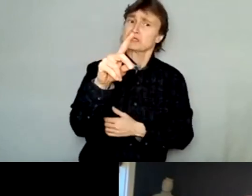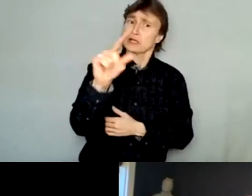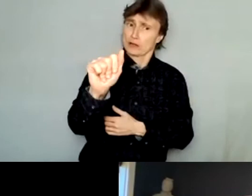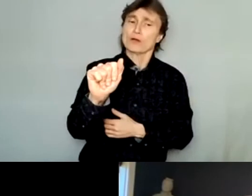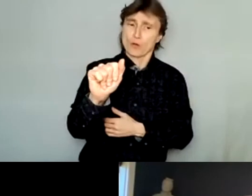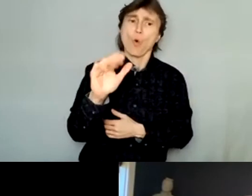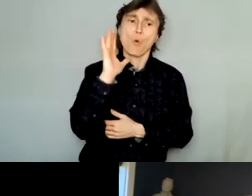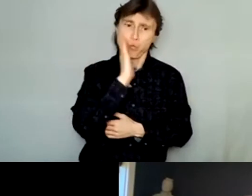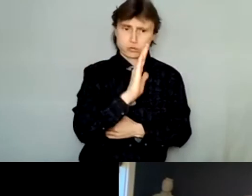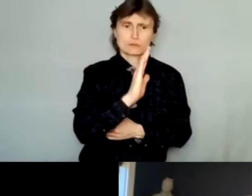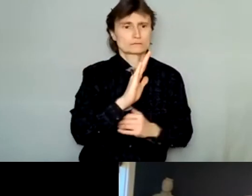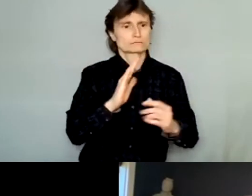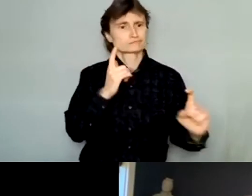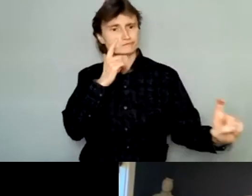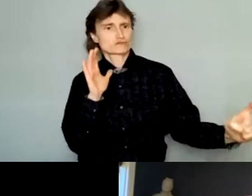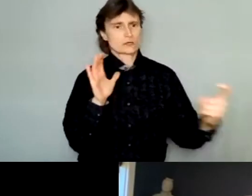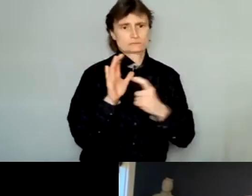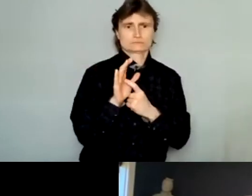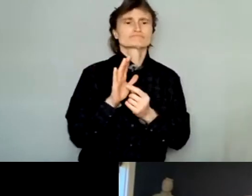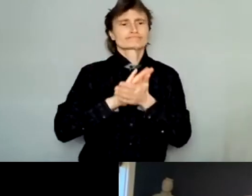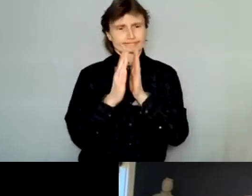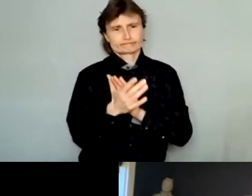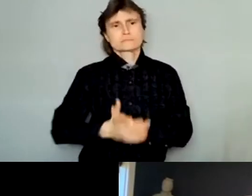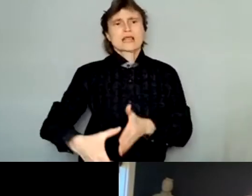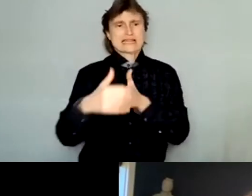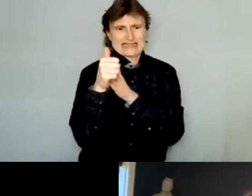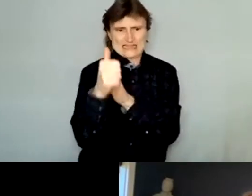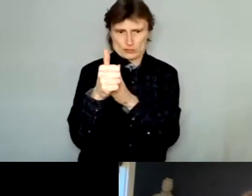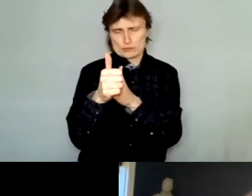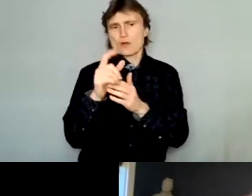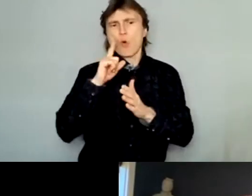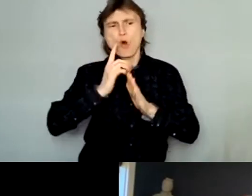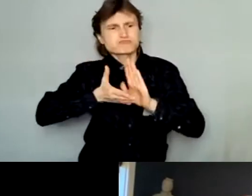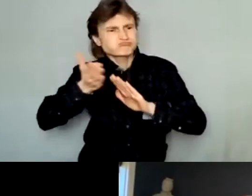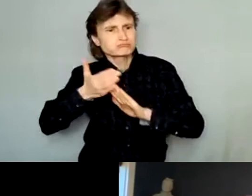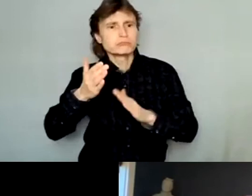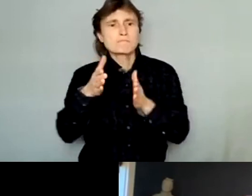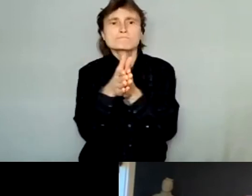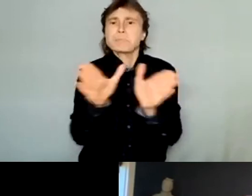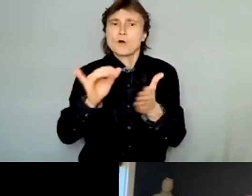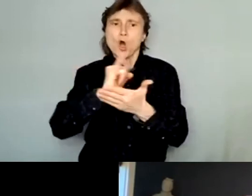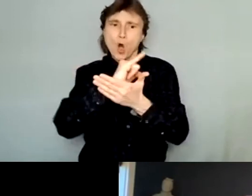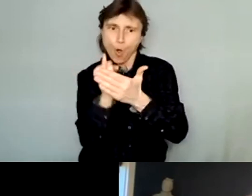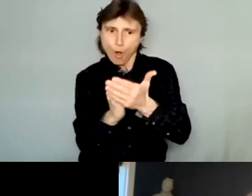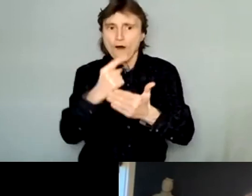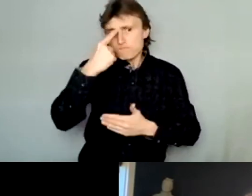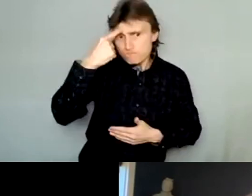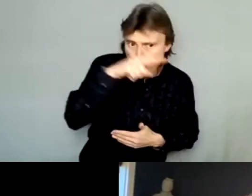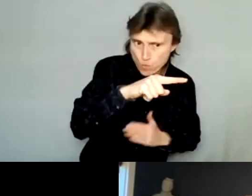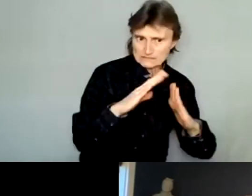the leadership or running the public art program on behalf of the City of Calgary.